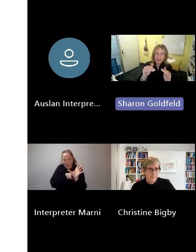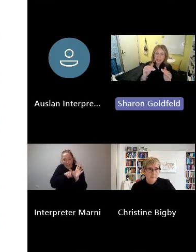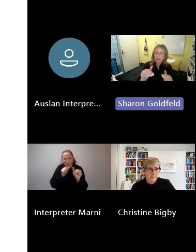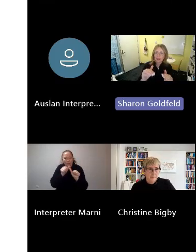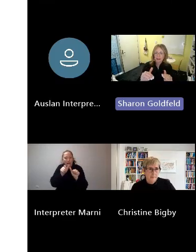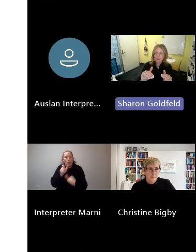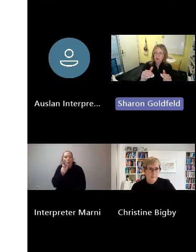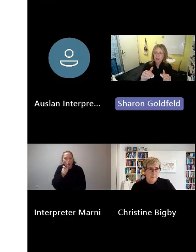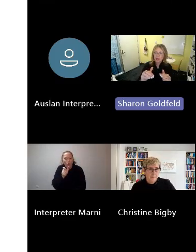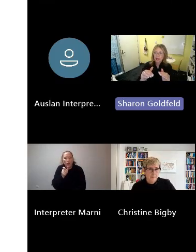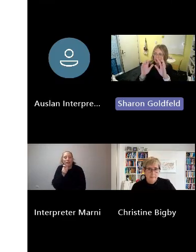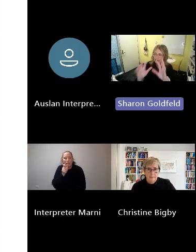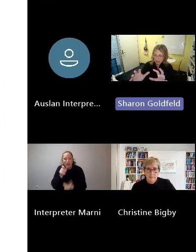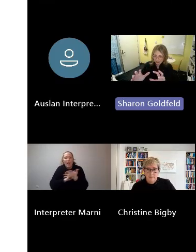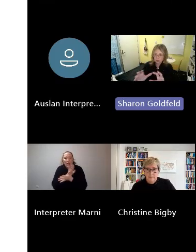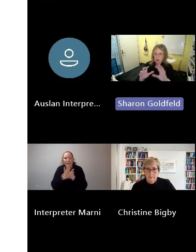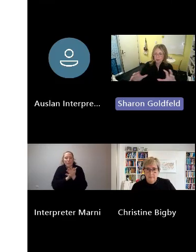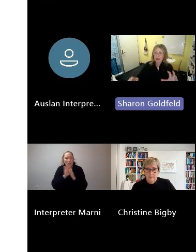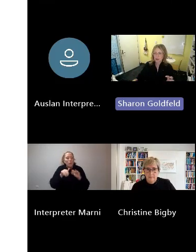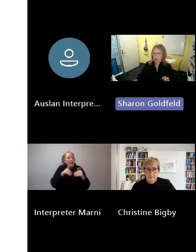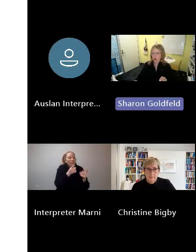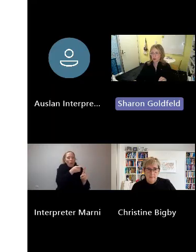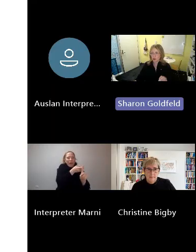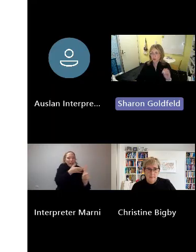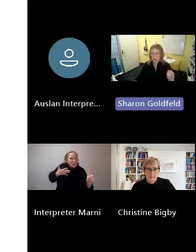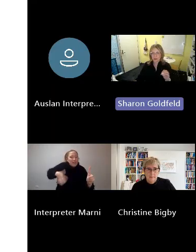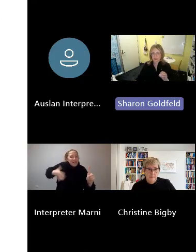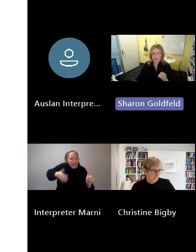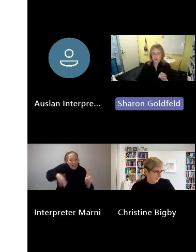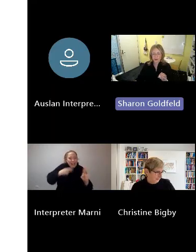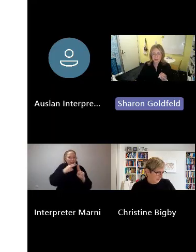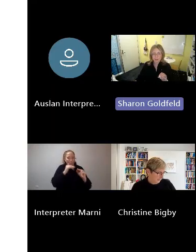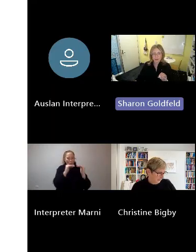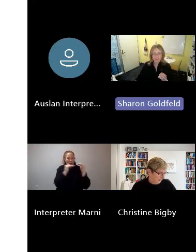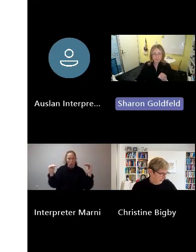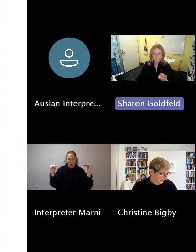to get equal outcomes. And reality, which I'm about to show you, looks very different.